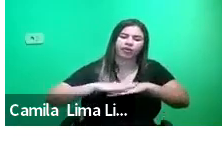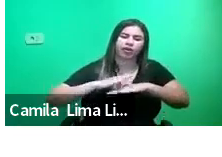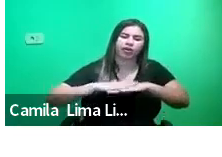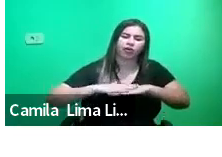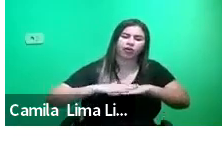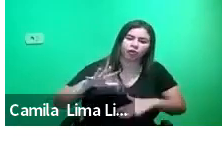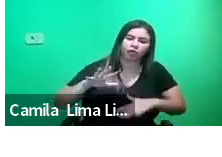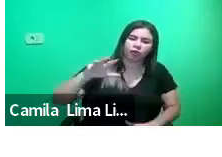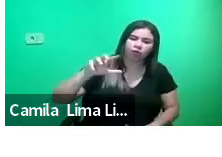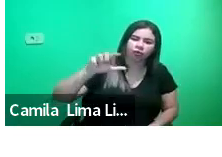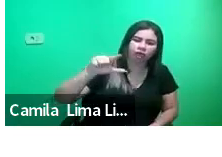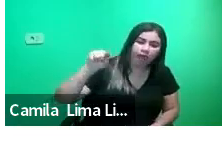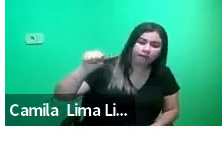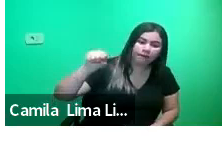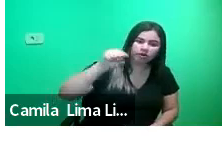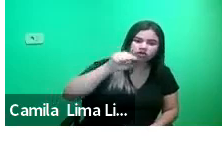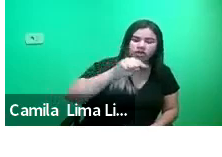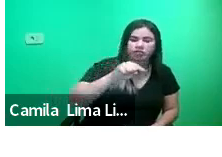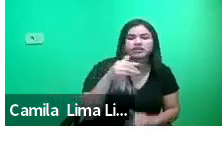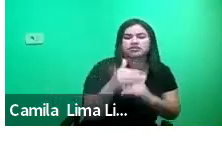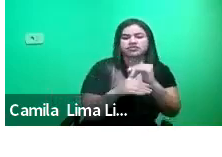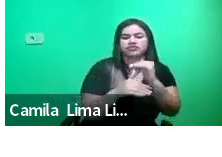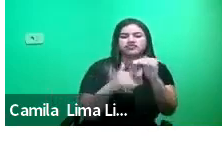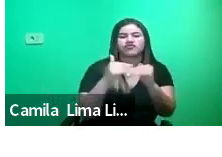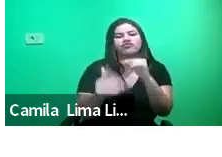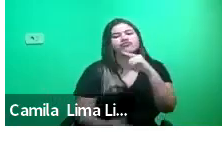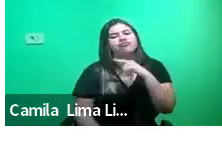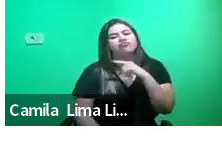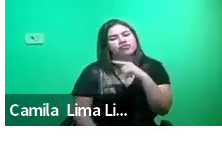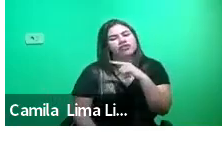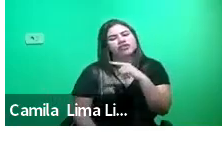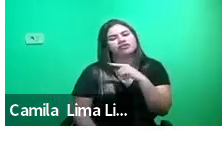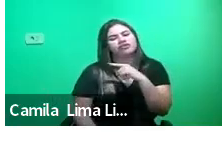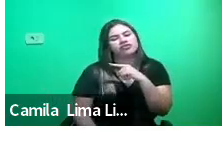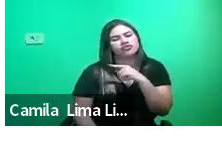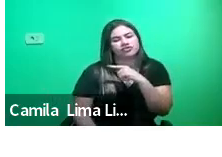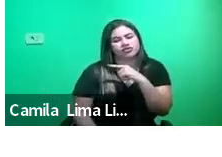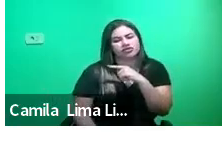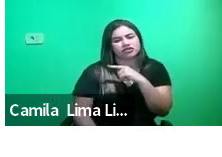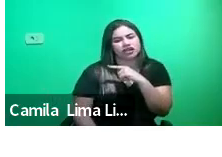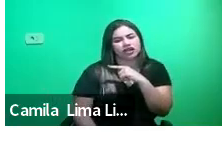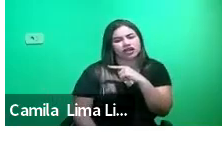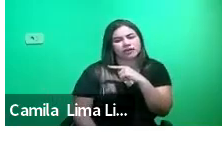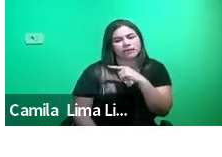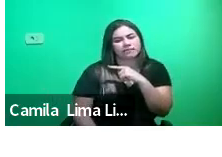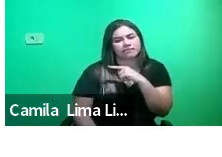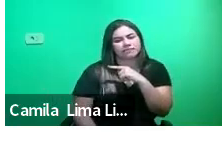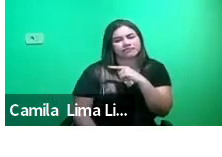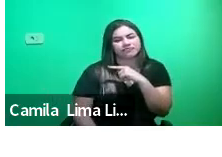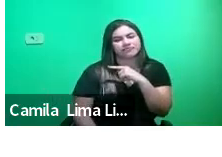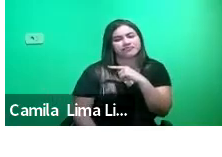is developed is developed which we may rightly call a gesture rightly call a gesture. For oneself. So here we For oneself. So here we have the the top of